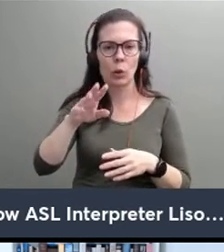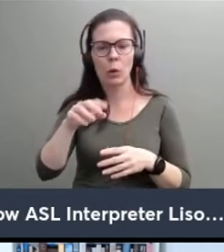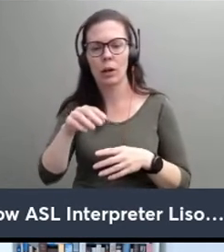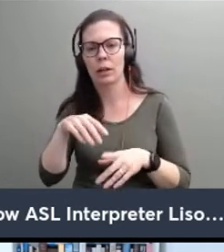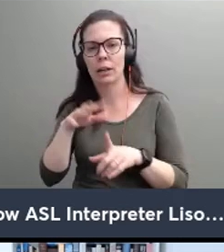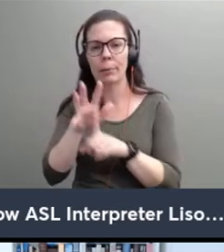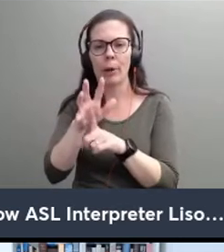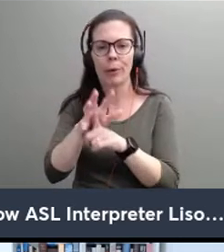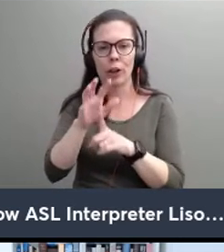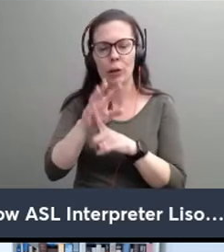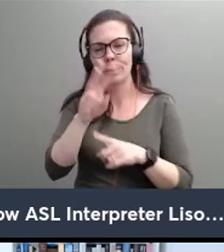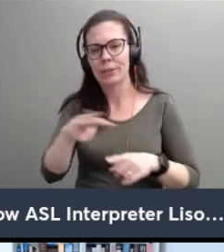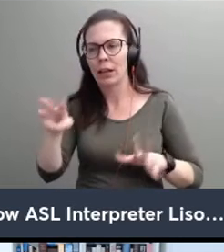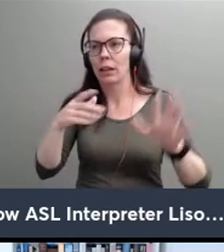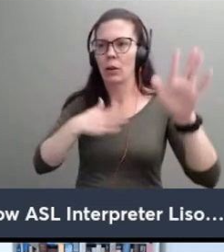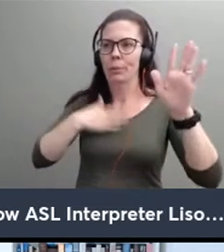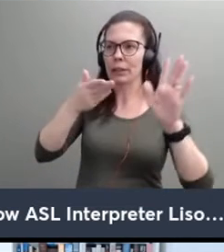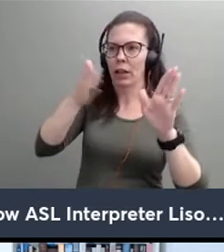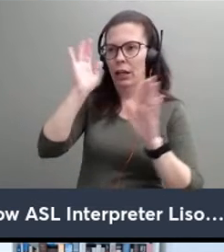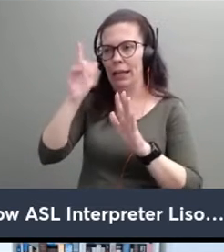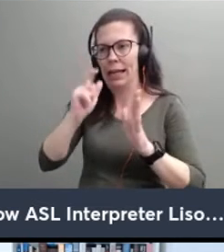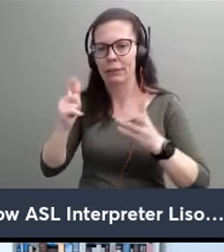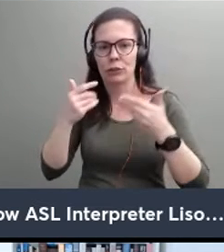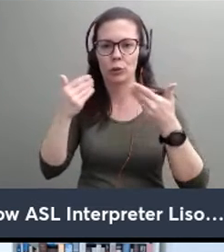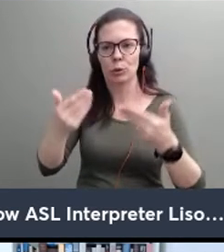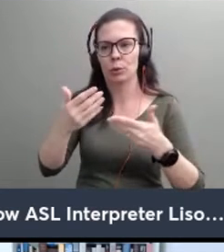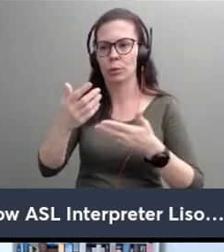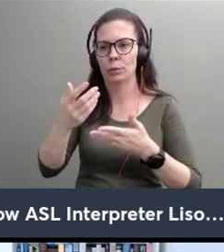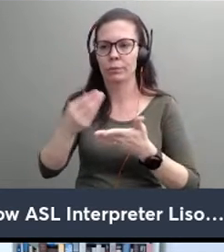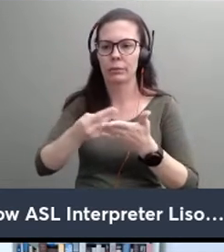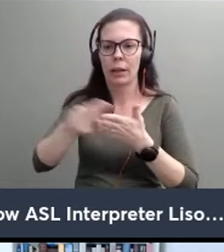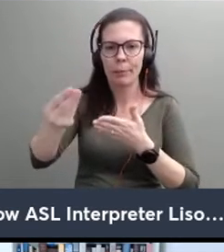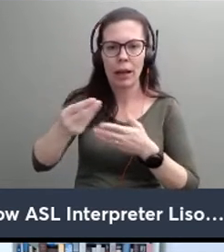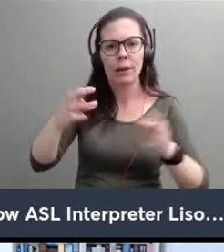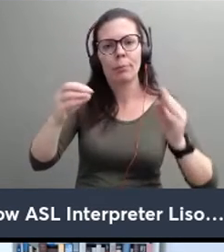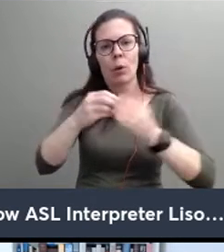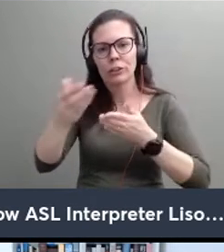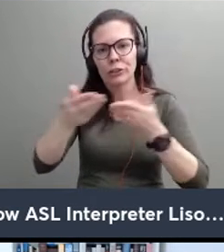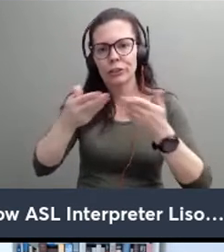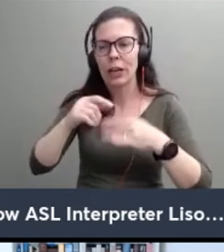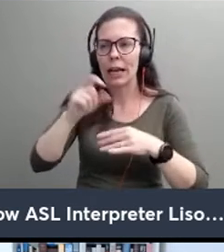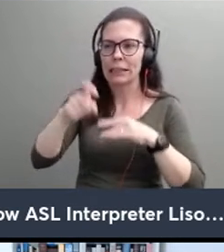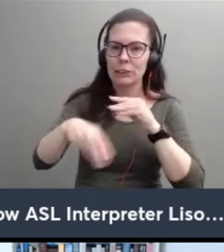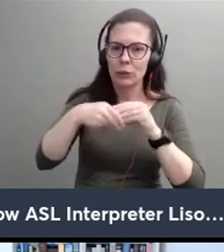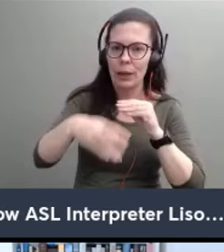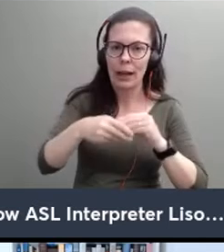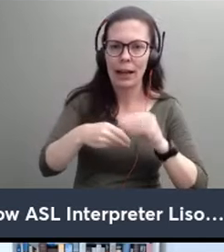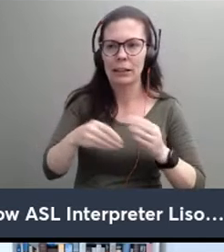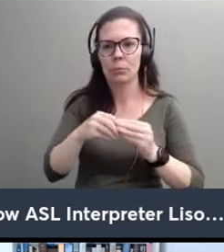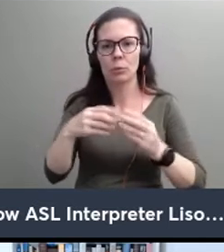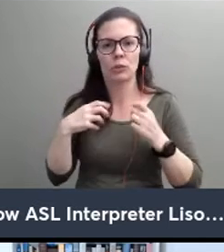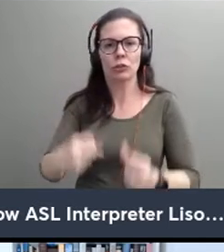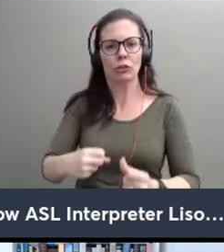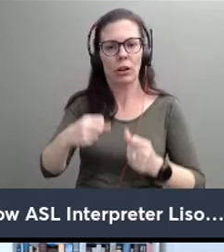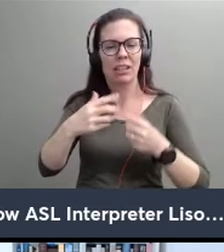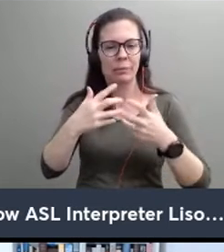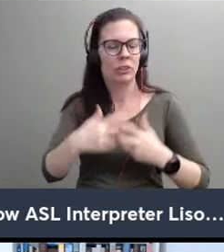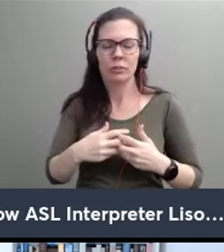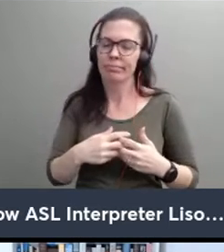oh my God, I need to start provisioning more servers, I need to start getting beefier machines. You don't have to worry about that.